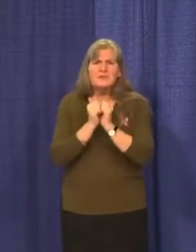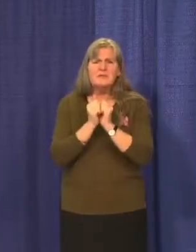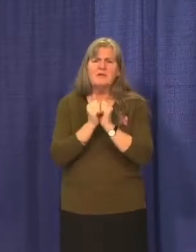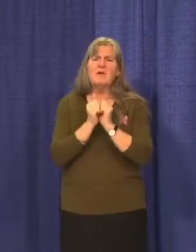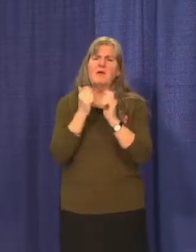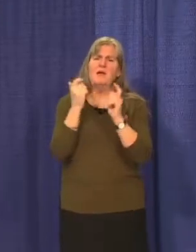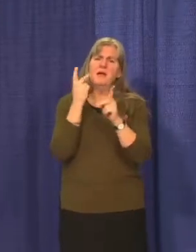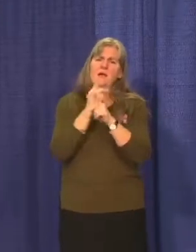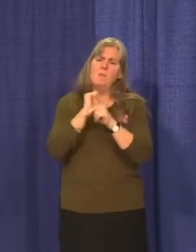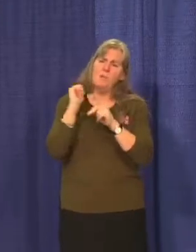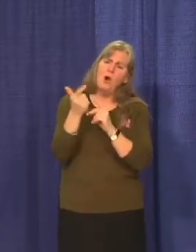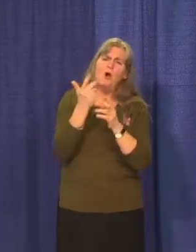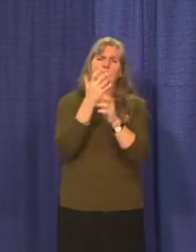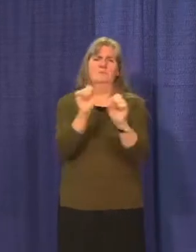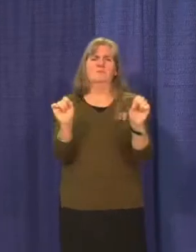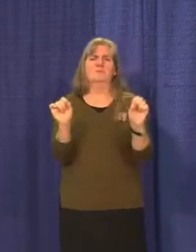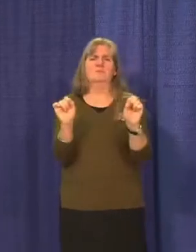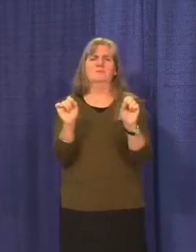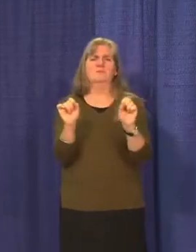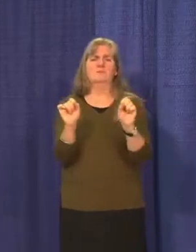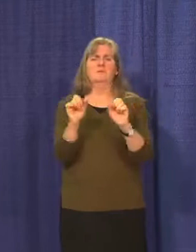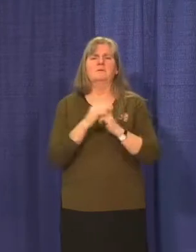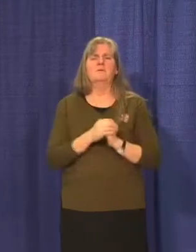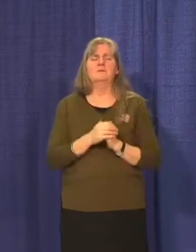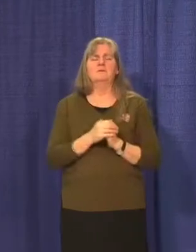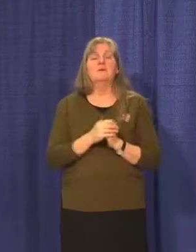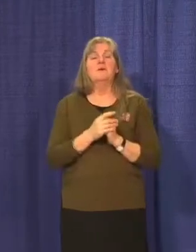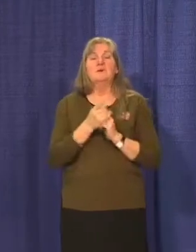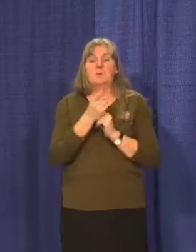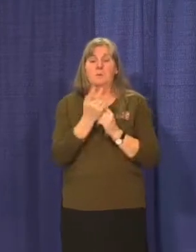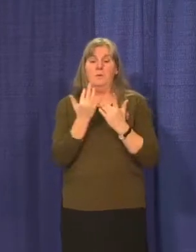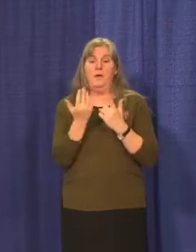our fellow Yukoners safe. As you wait your turn to be